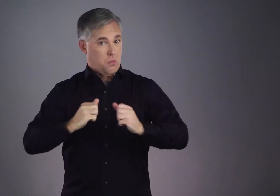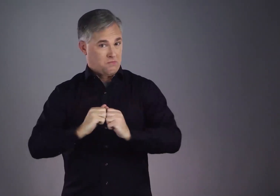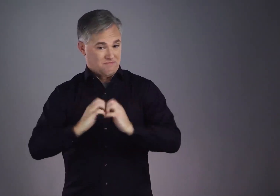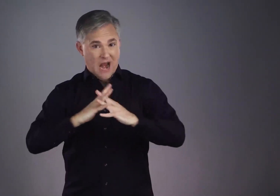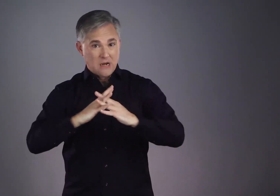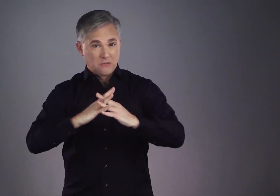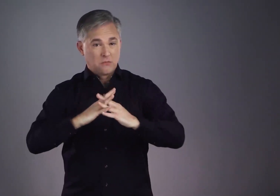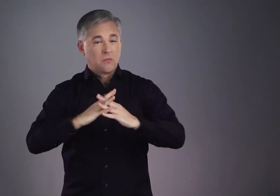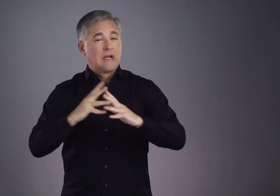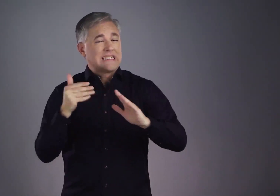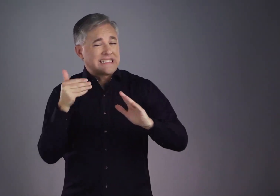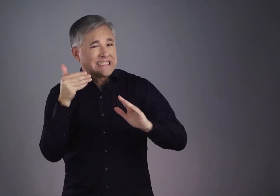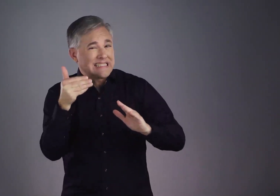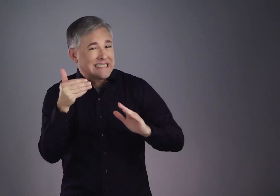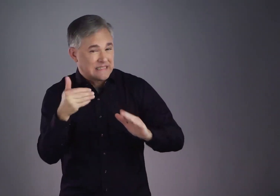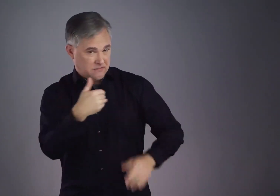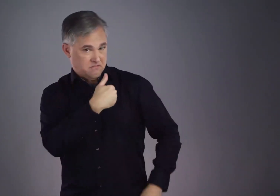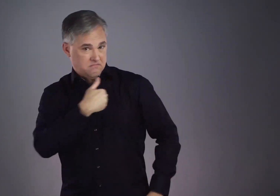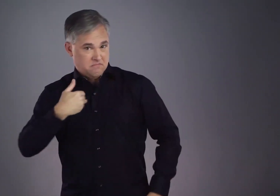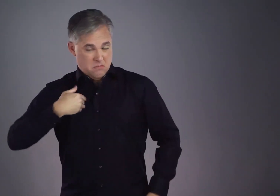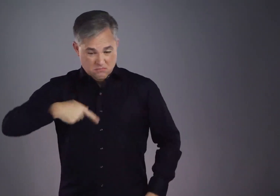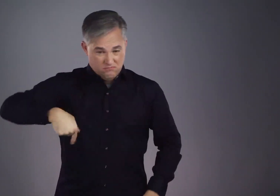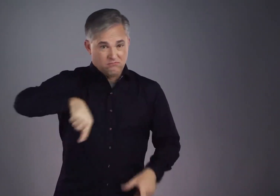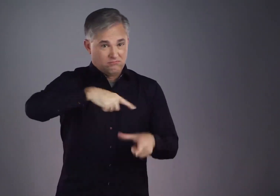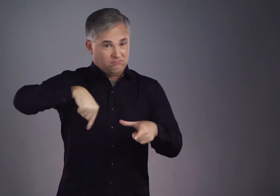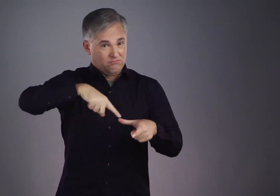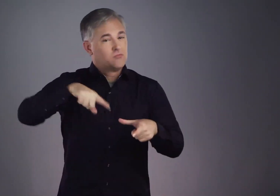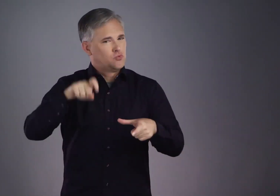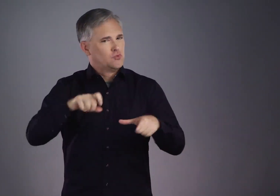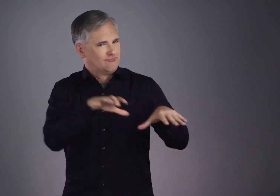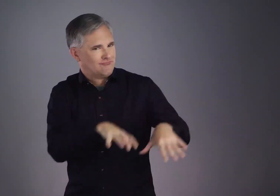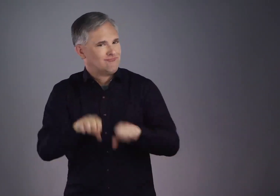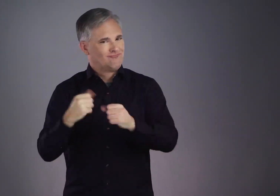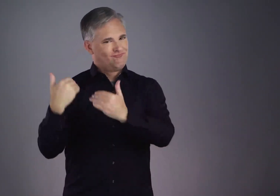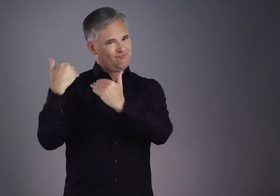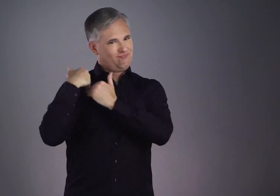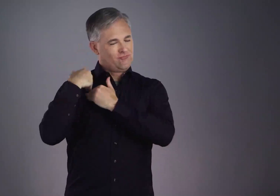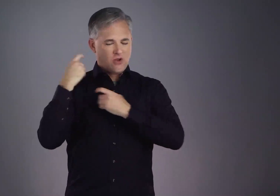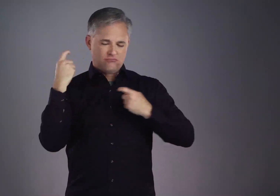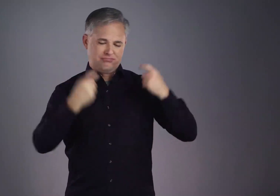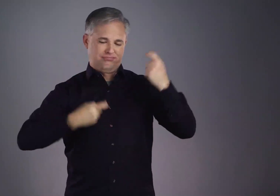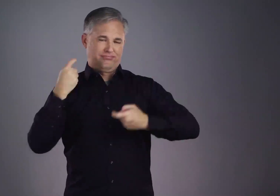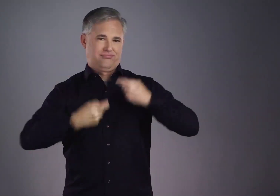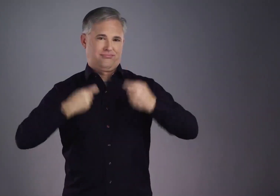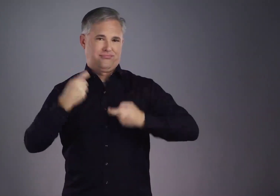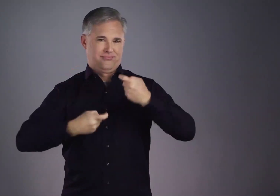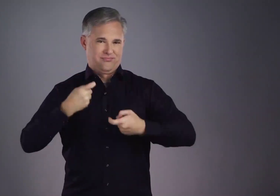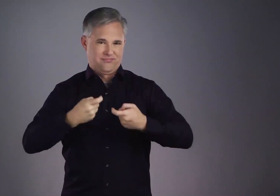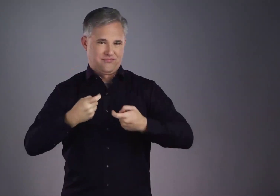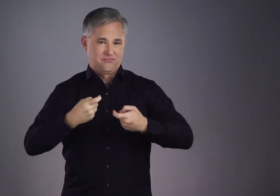We think that each group should soon achieve this ideal; that any public solicitation of funds